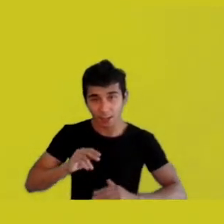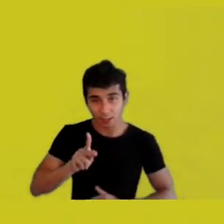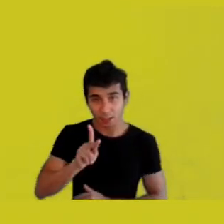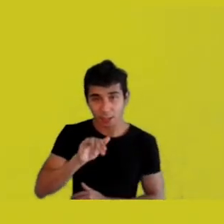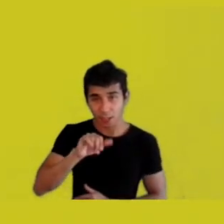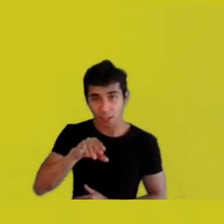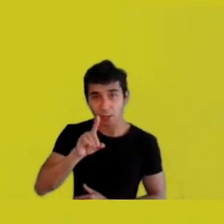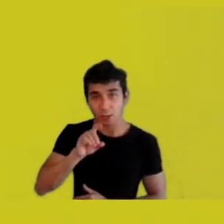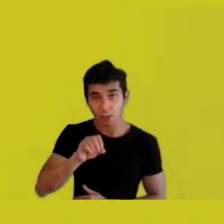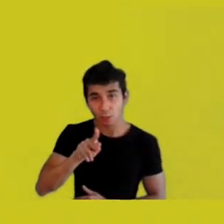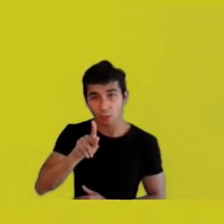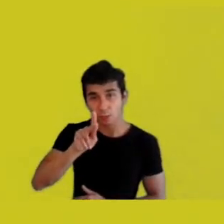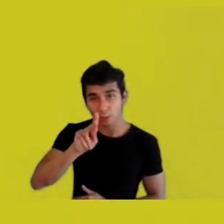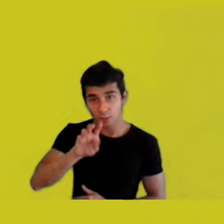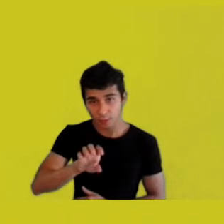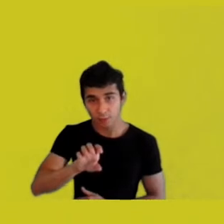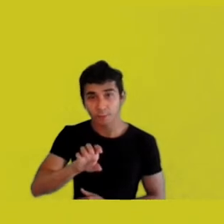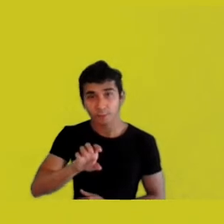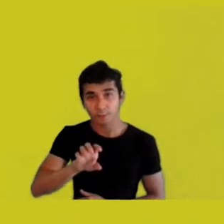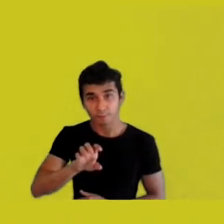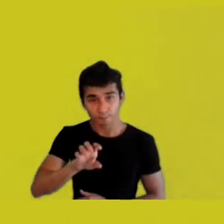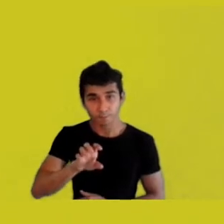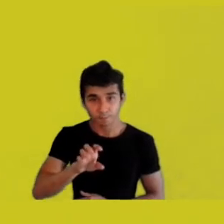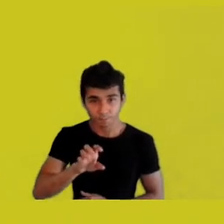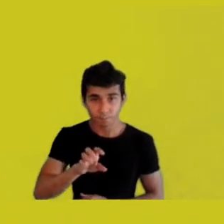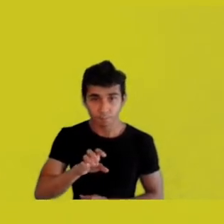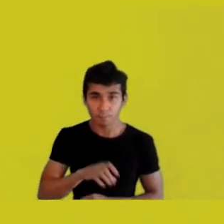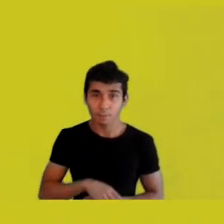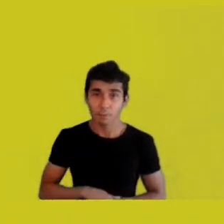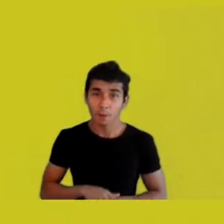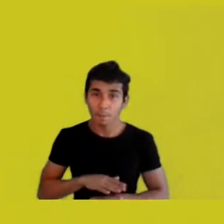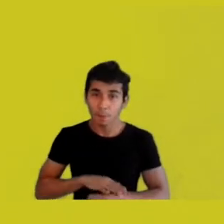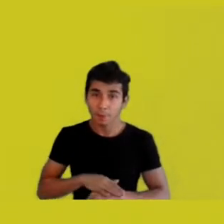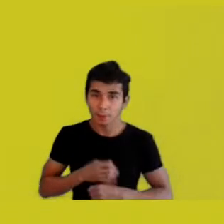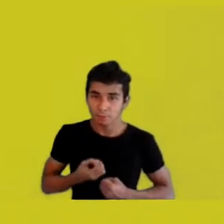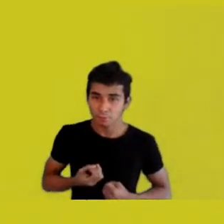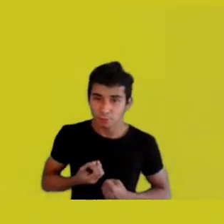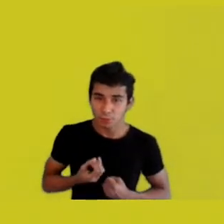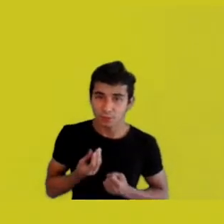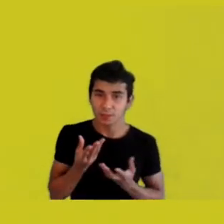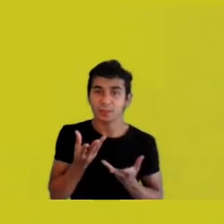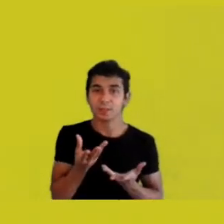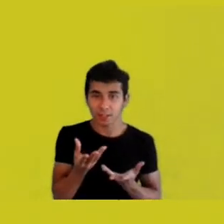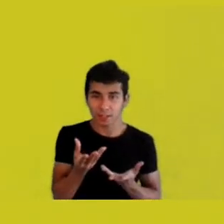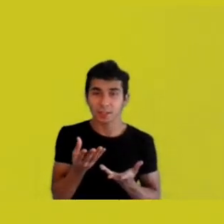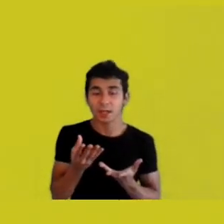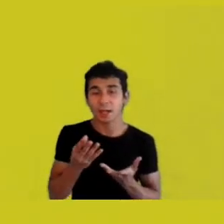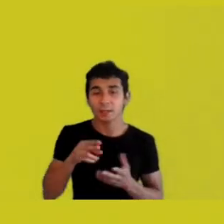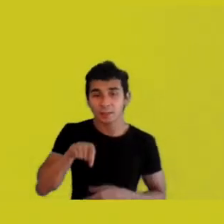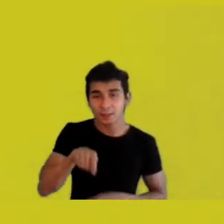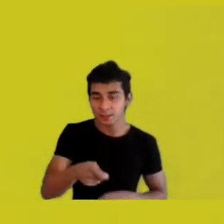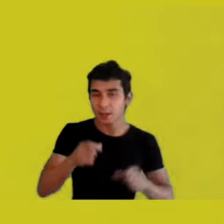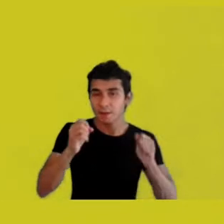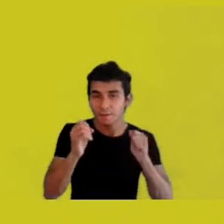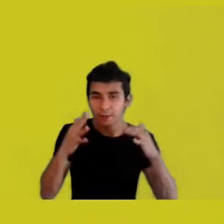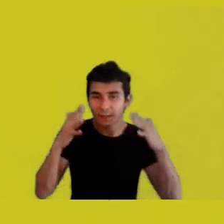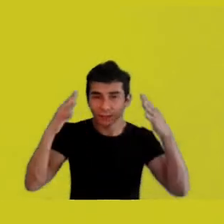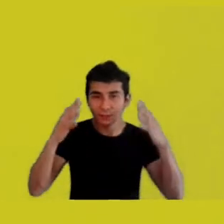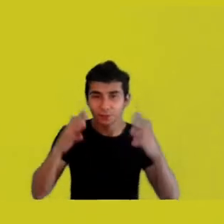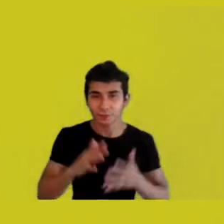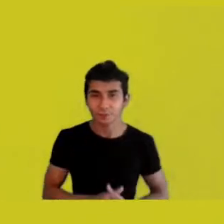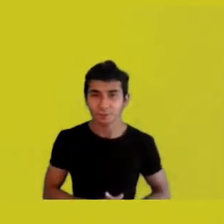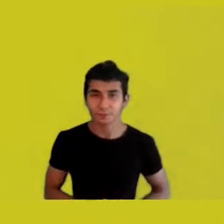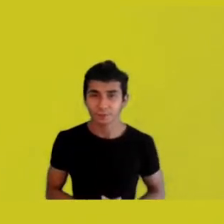the event itself, and I think that the action of the fetish